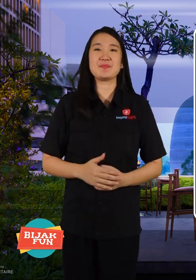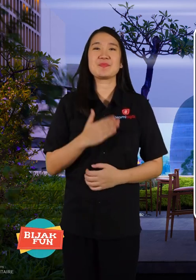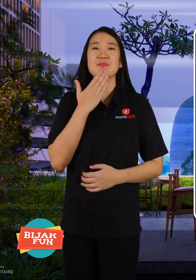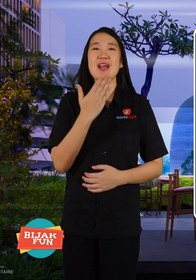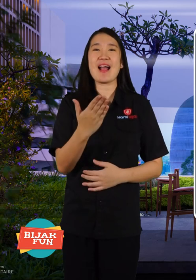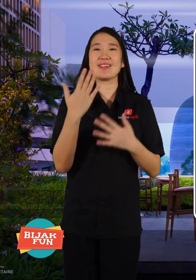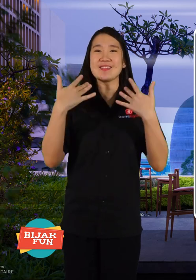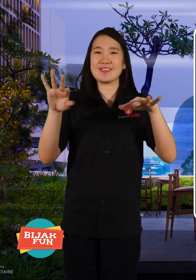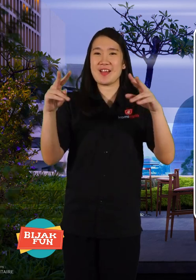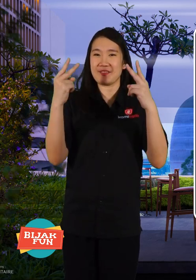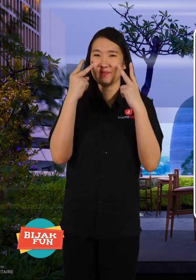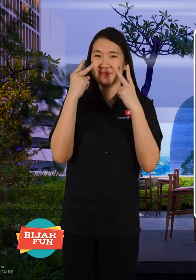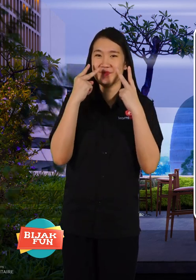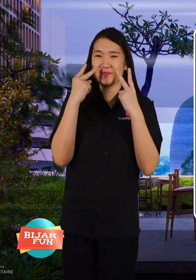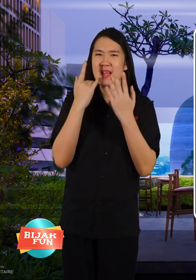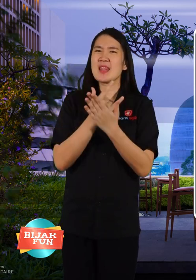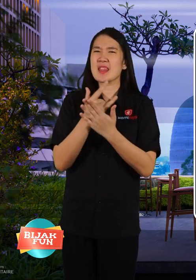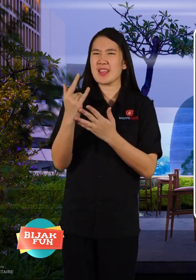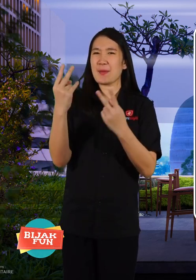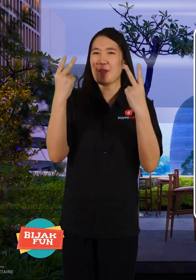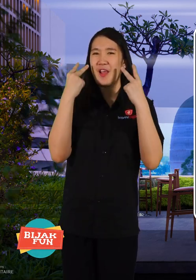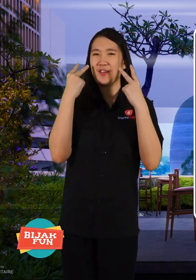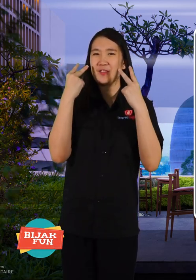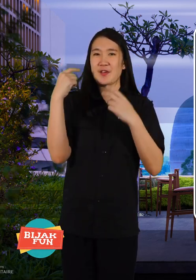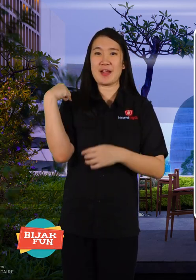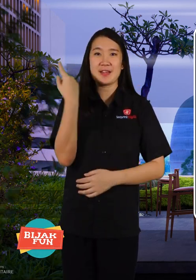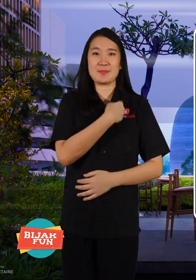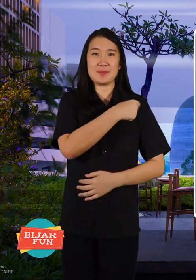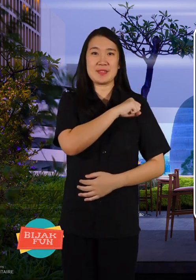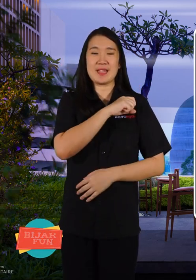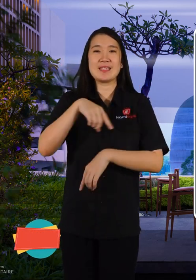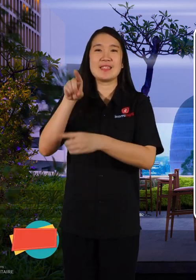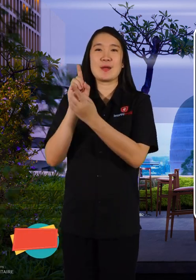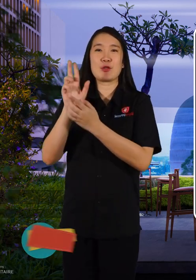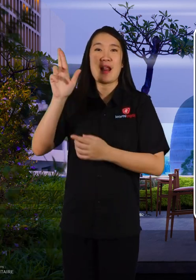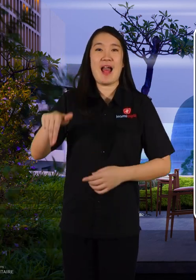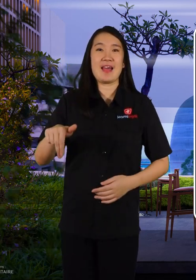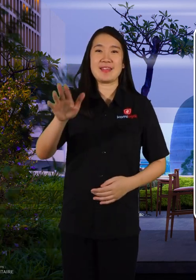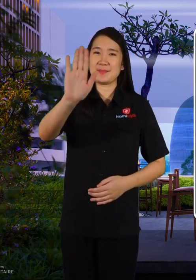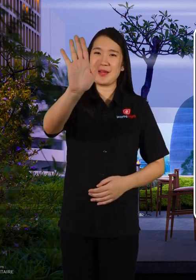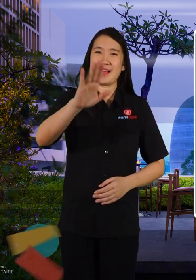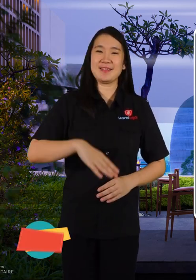Thank you for watching KamiBijak. See you later. Bye!